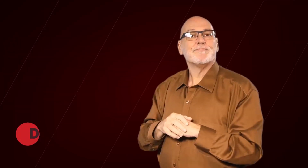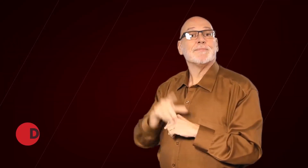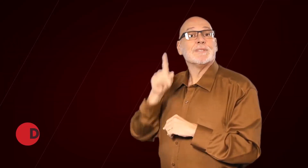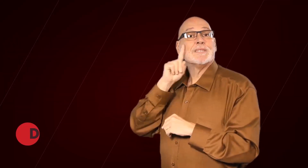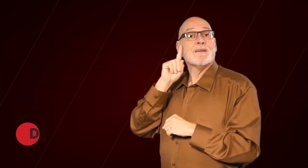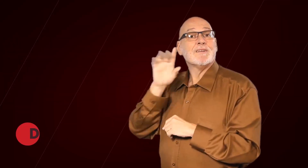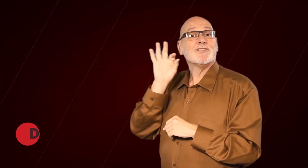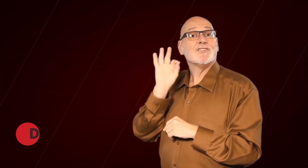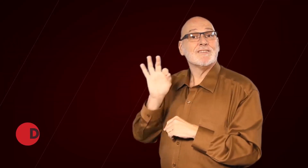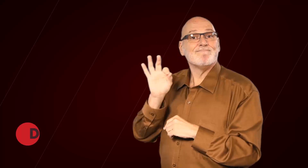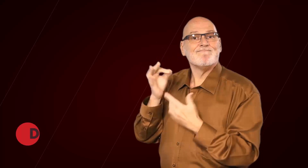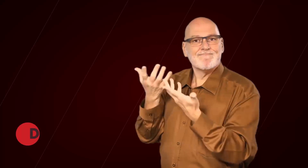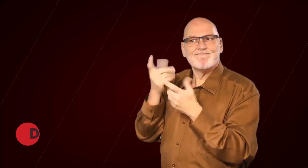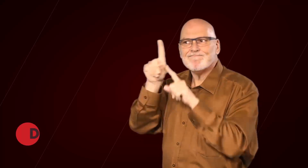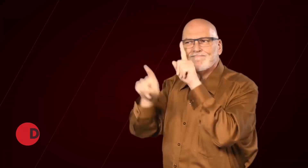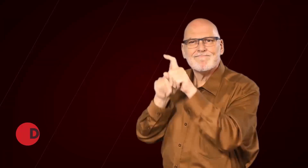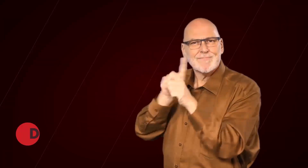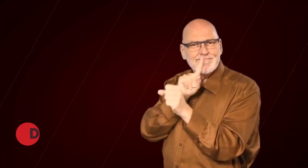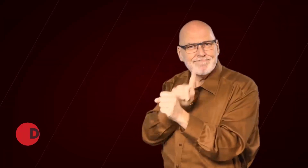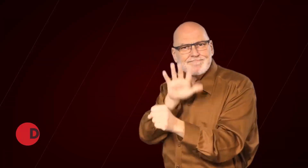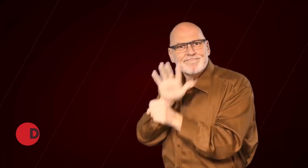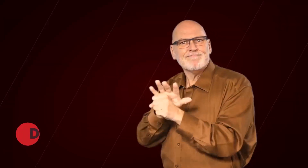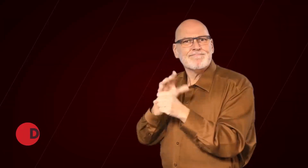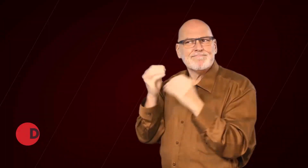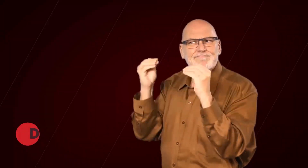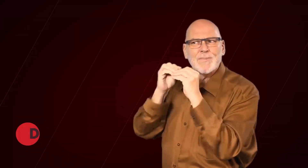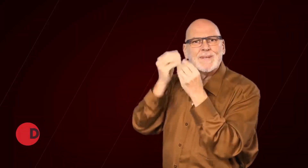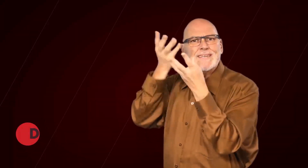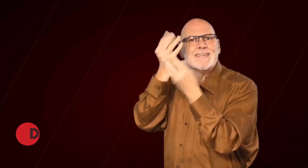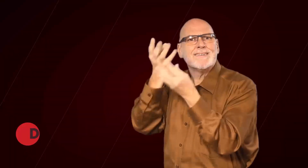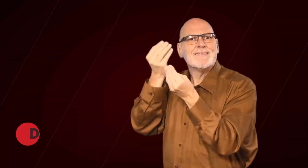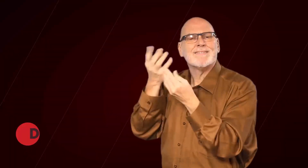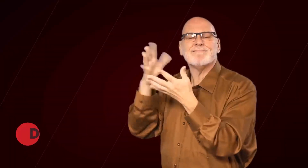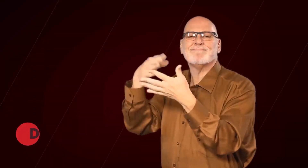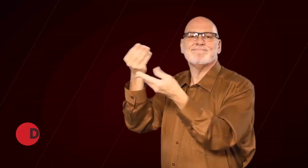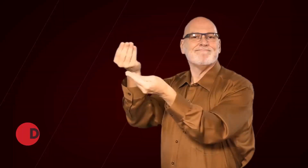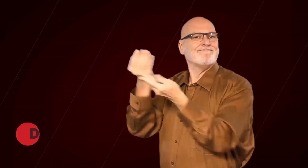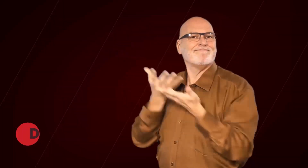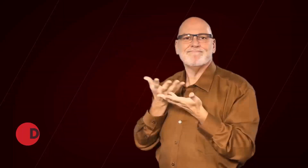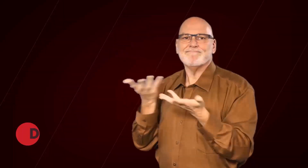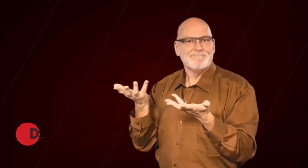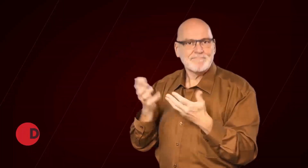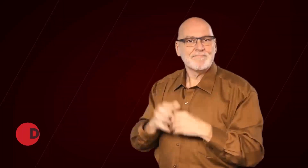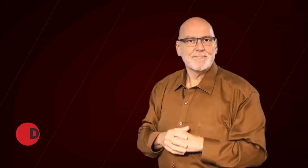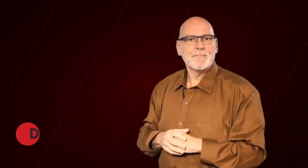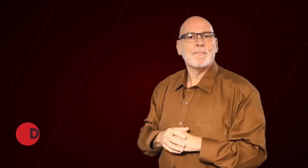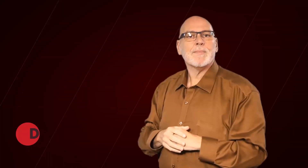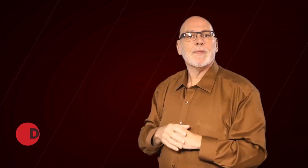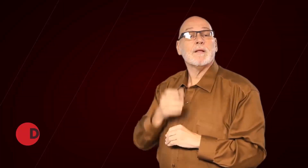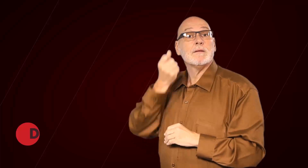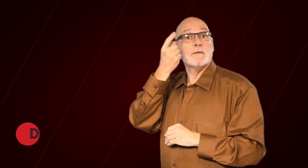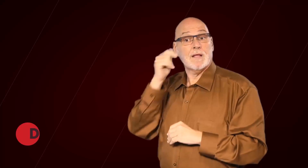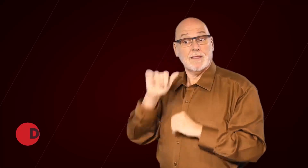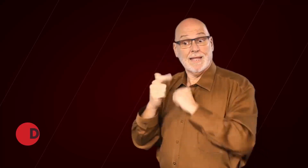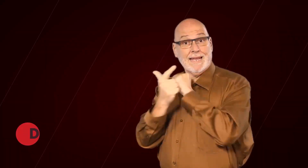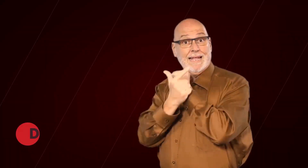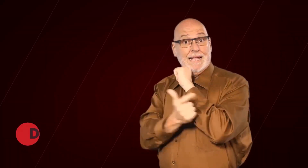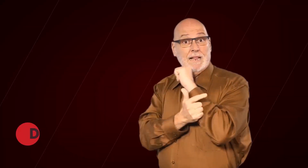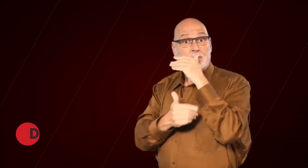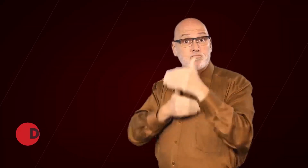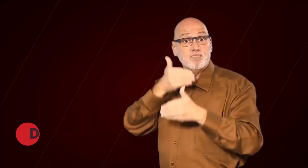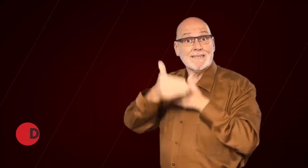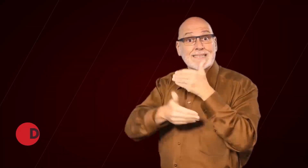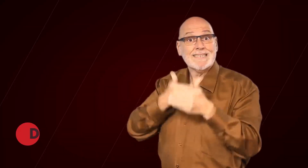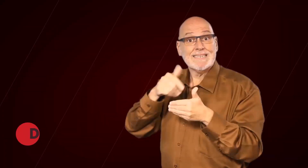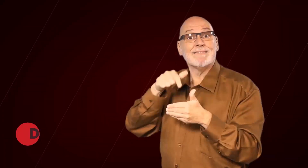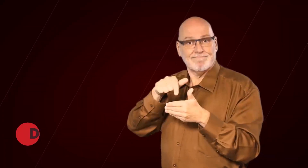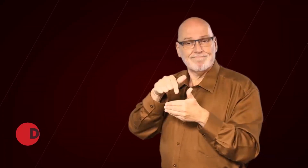DeafDots was unable to confirm more details but these legal proceedings held